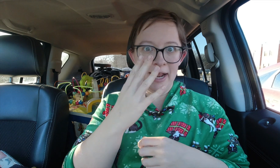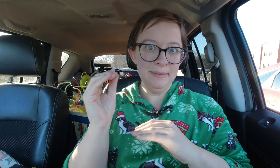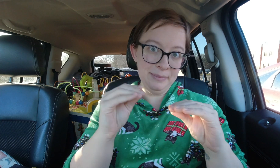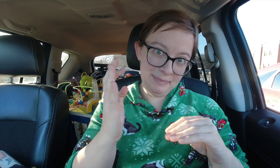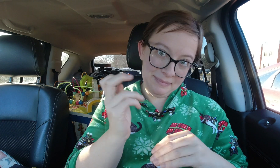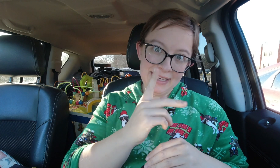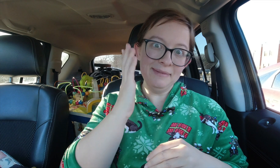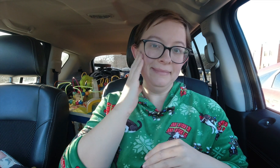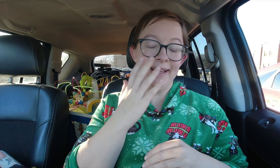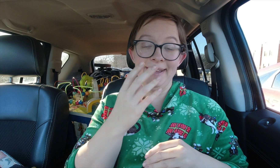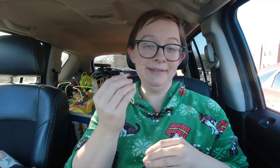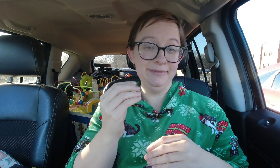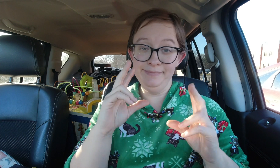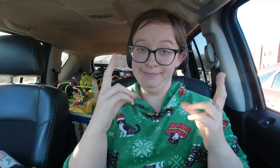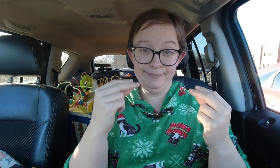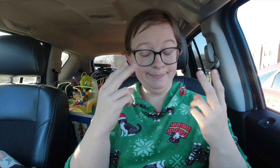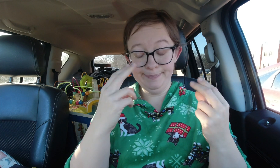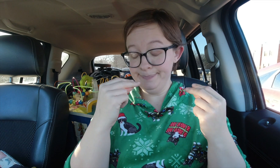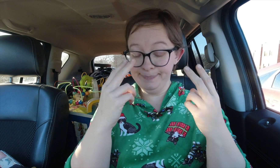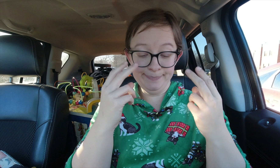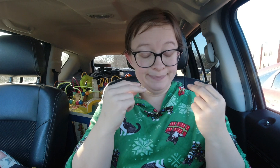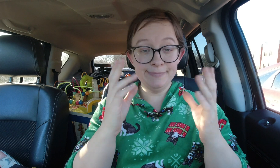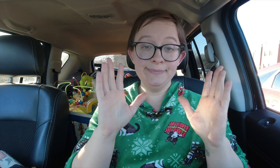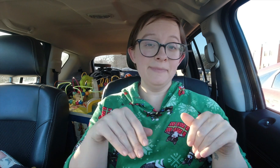Halfway through I tried to put him back to bed and he wouldn't do it.